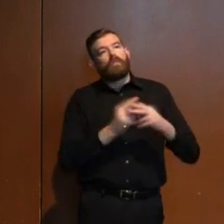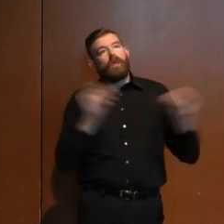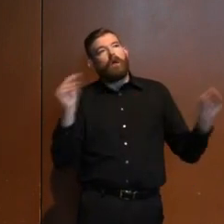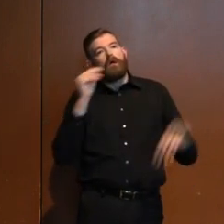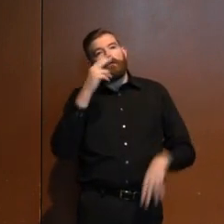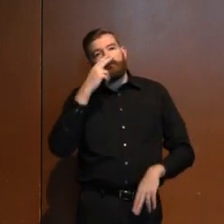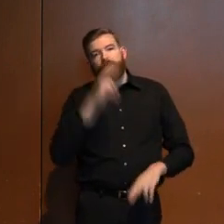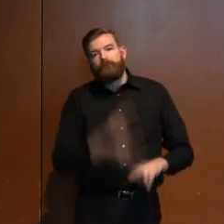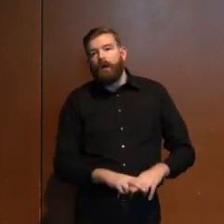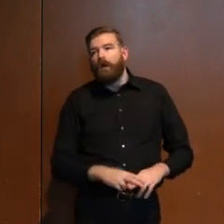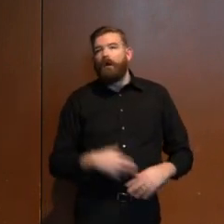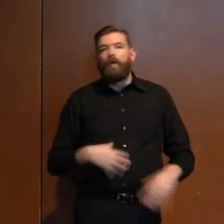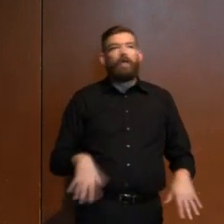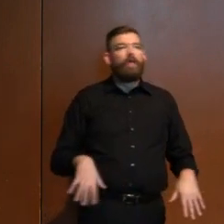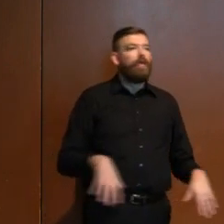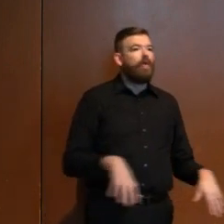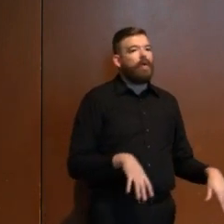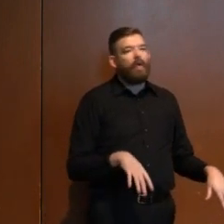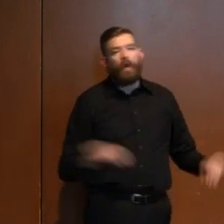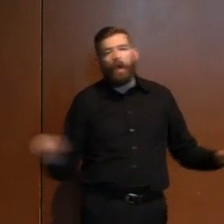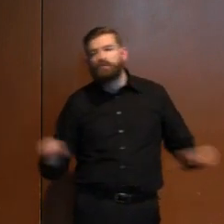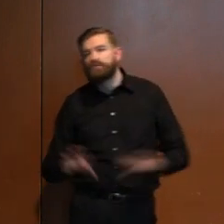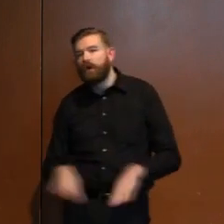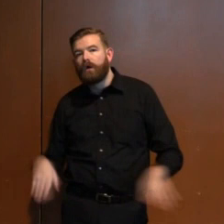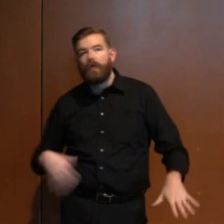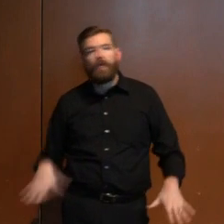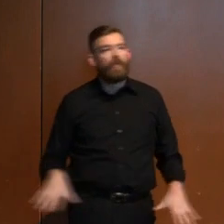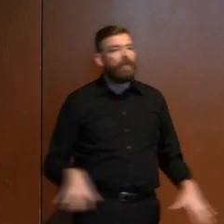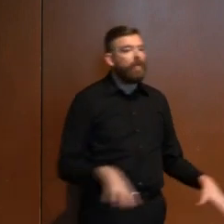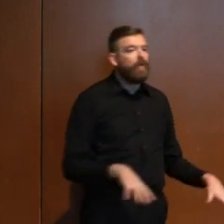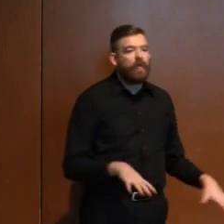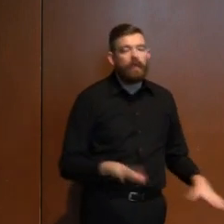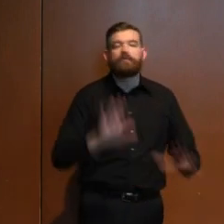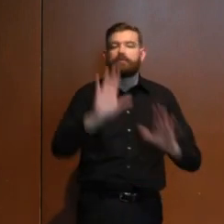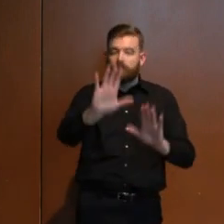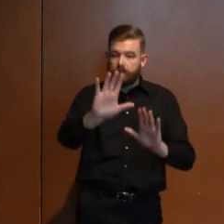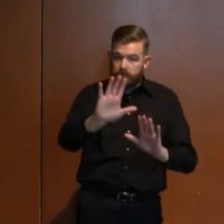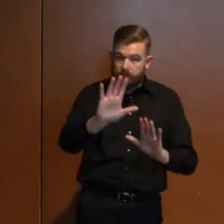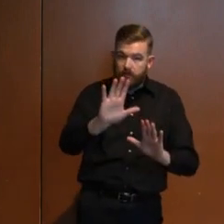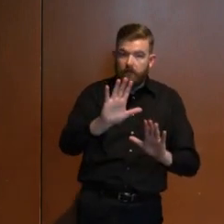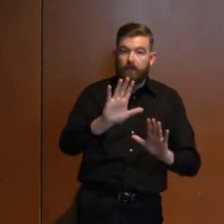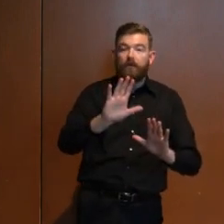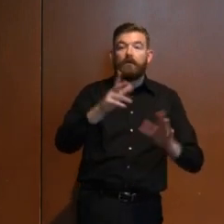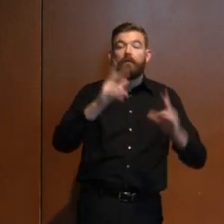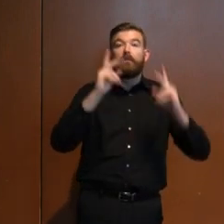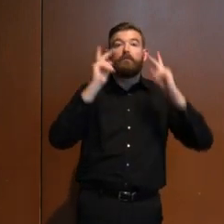RESTLESS ESPECIALLY YOUNG CHILDREN. I KNOW THAT YOU WANT TO GO ABOUT YOUR BUSINESS BUT THIS IS